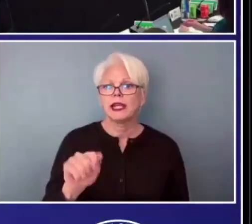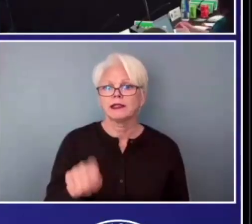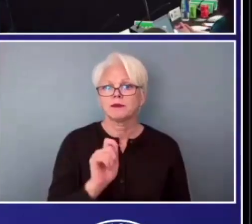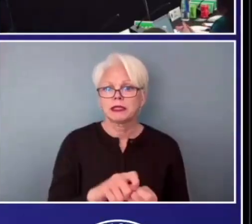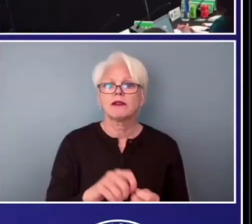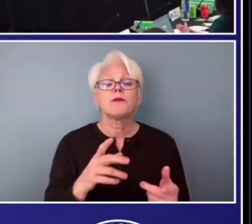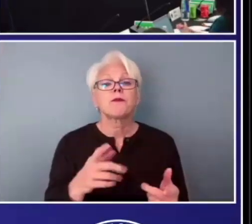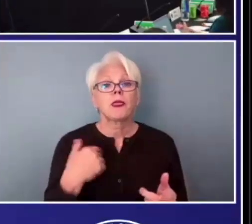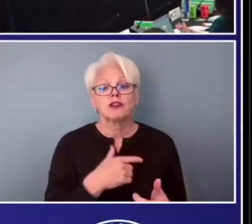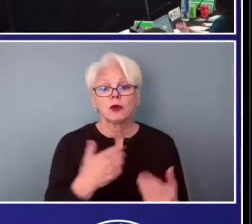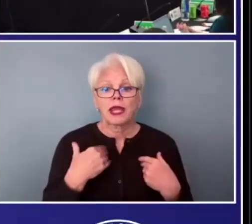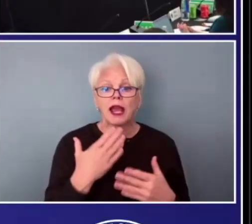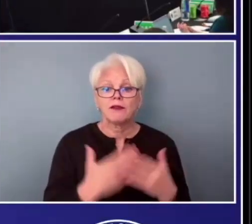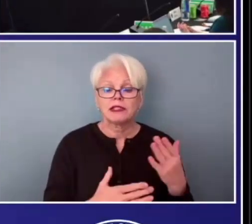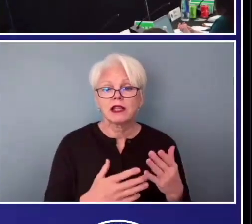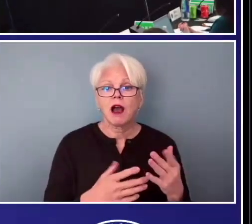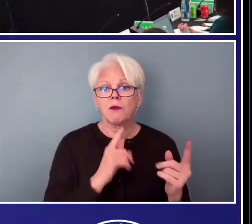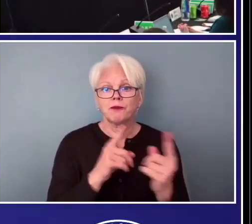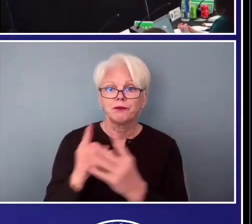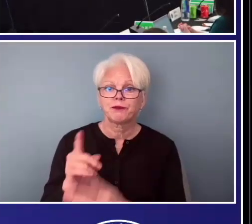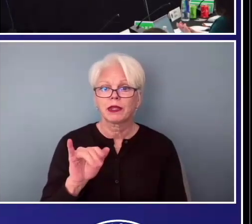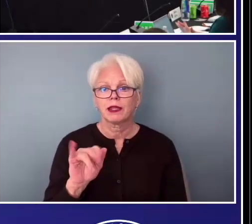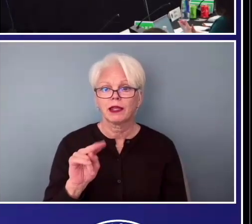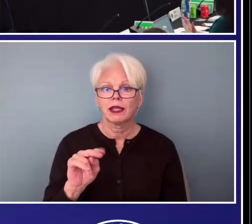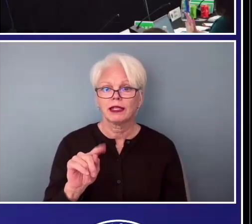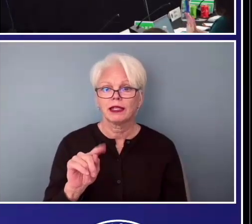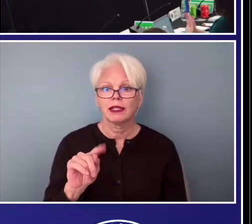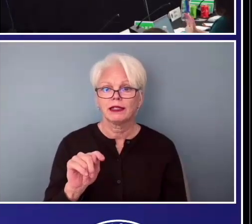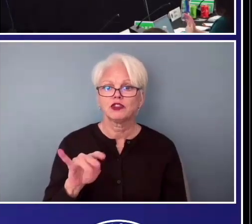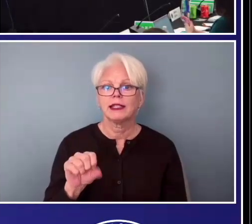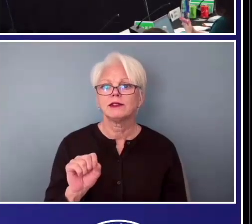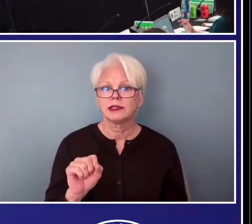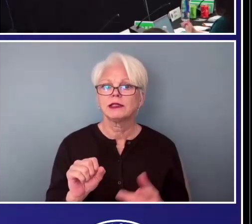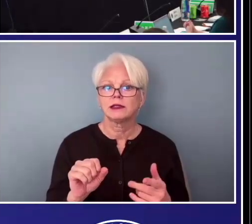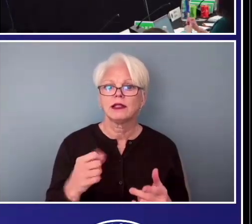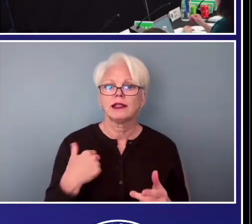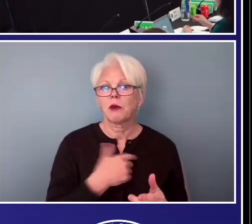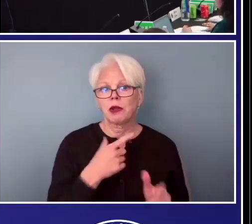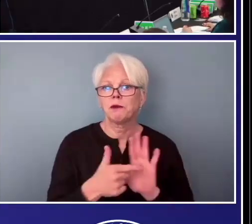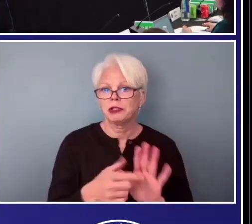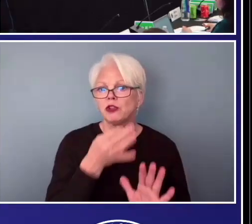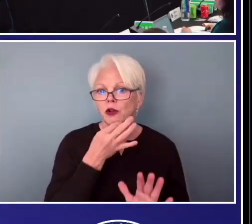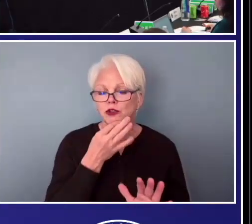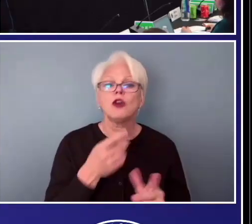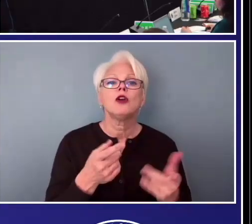be soon unveiling related to that. So we want consumers to have more information about the outcomes of their